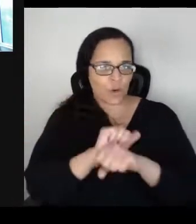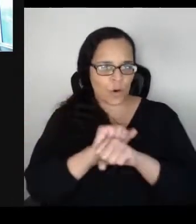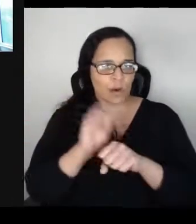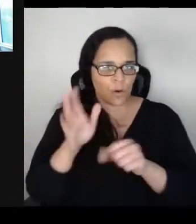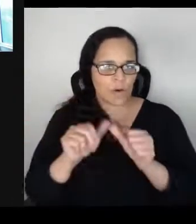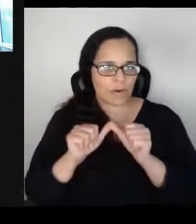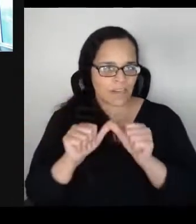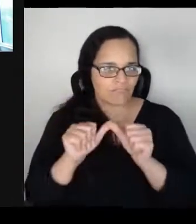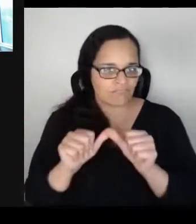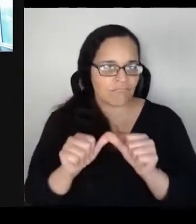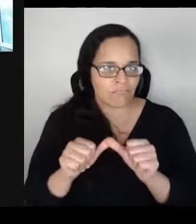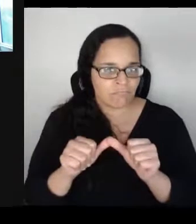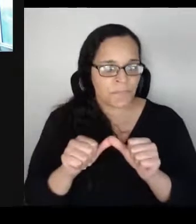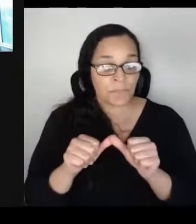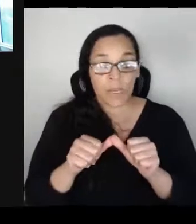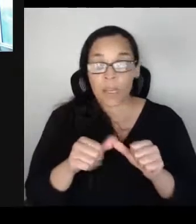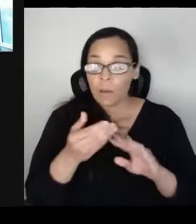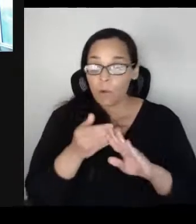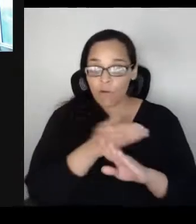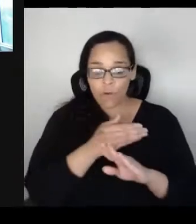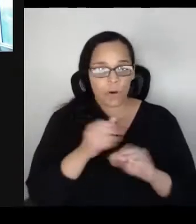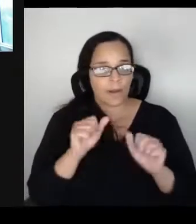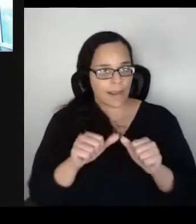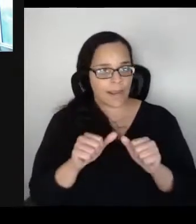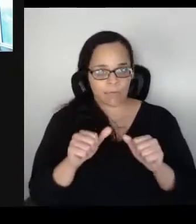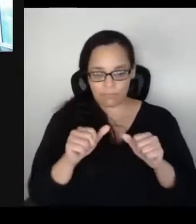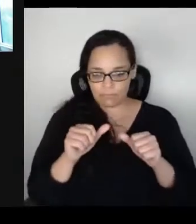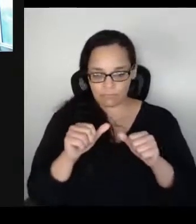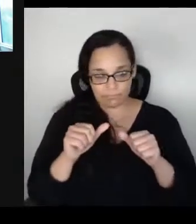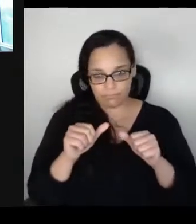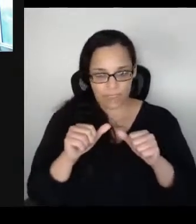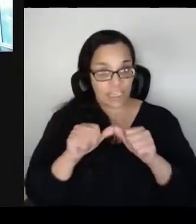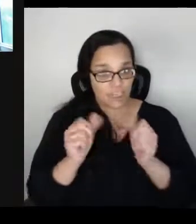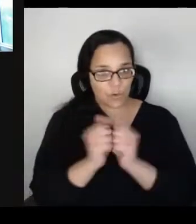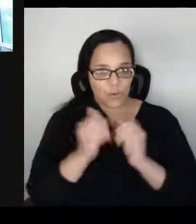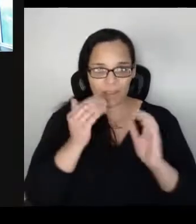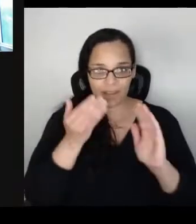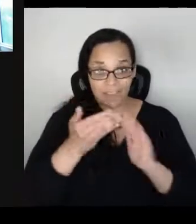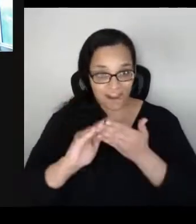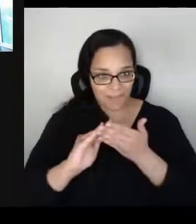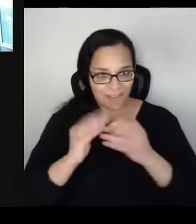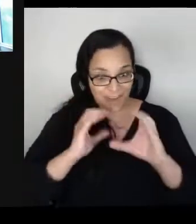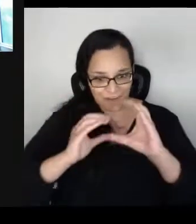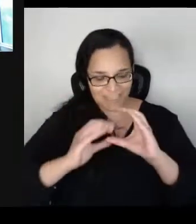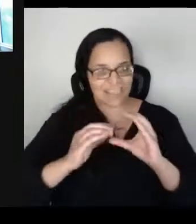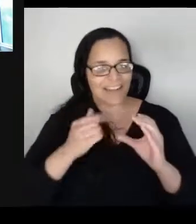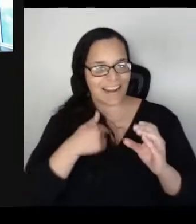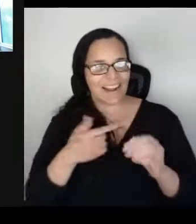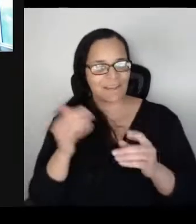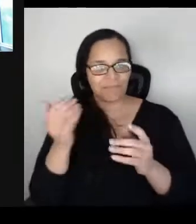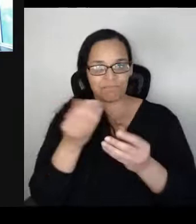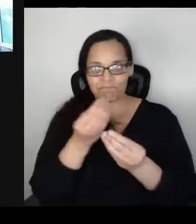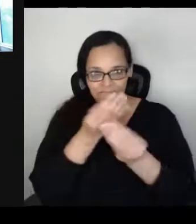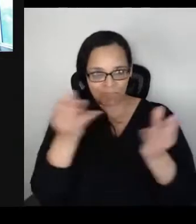Before we keep going and in the conversation, I want to remind all of you, our dear audience,